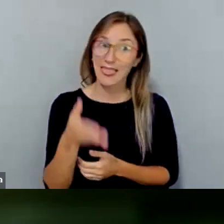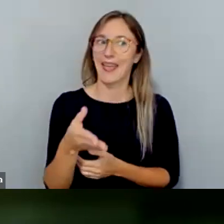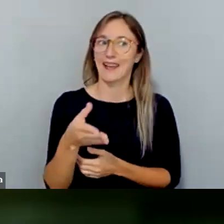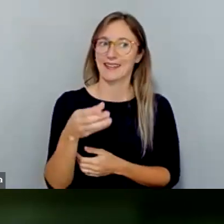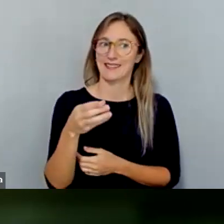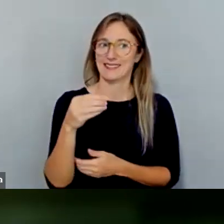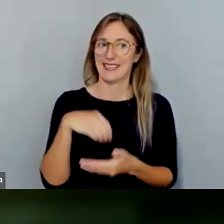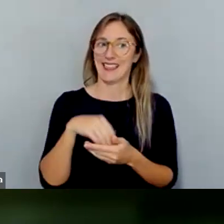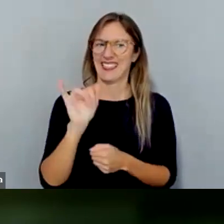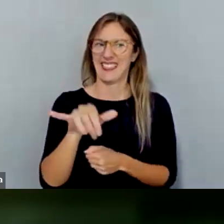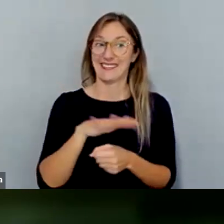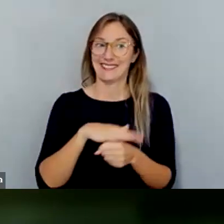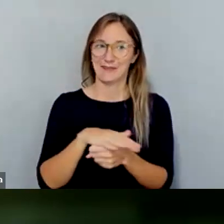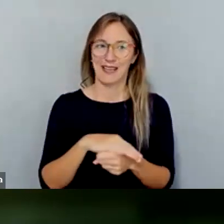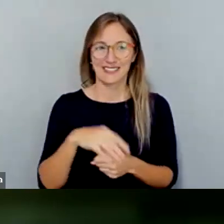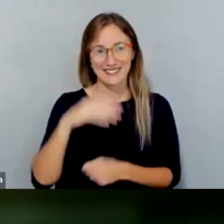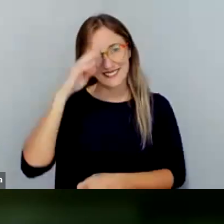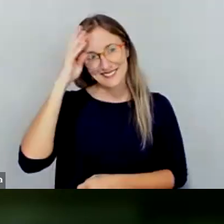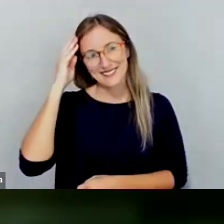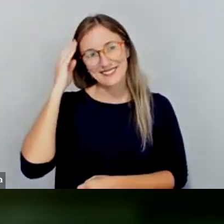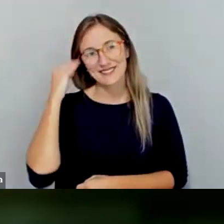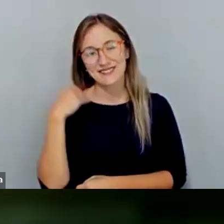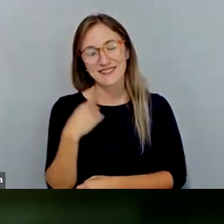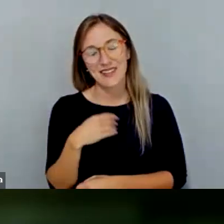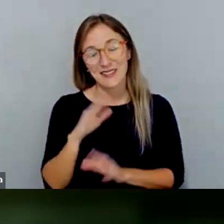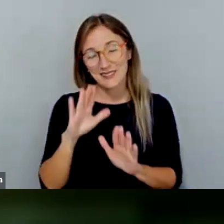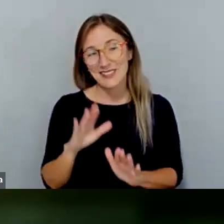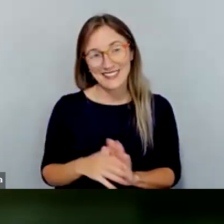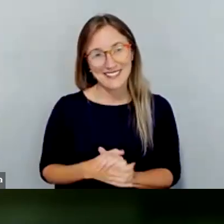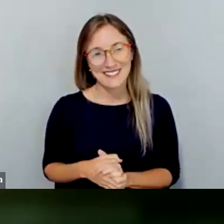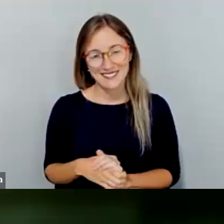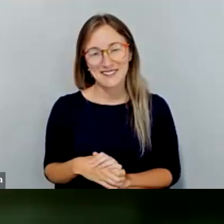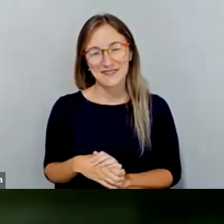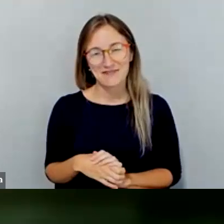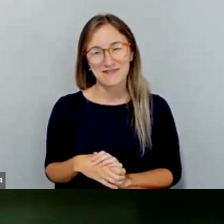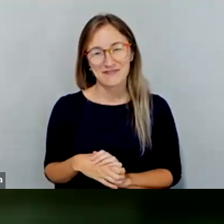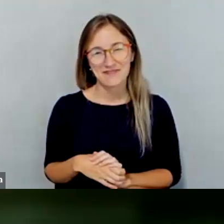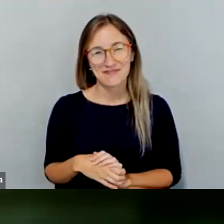excited to be with youth and share her experience. It was really cool to